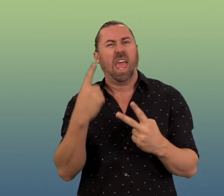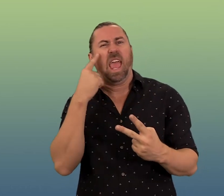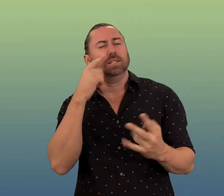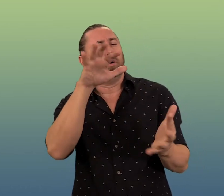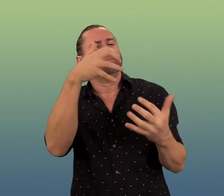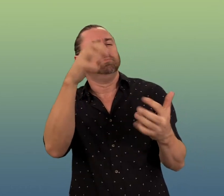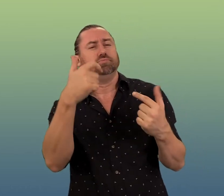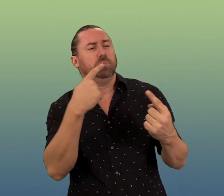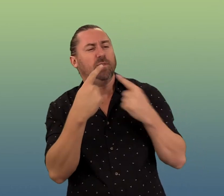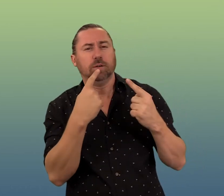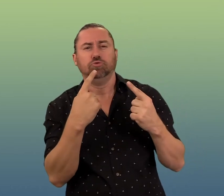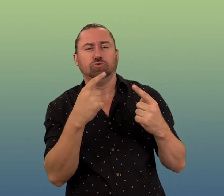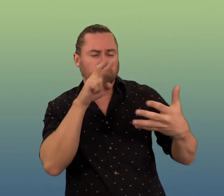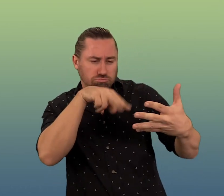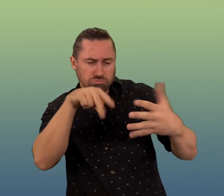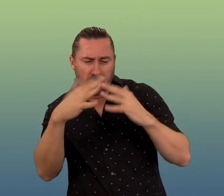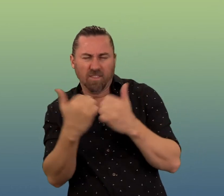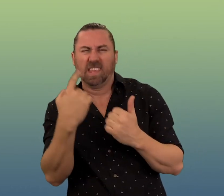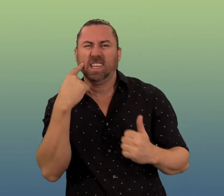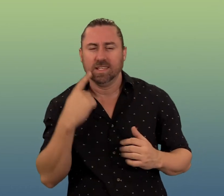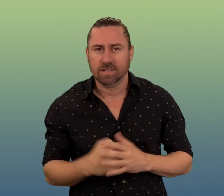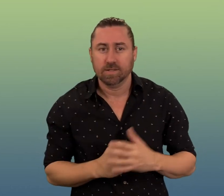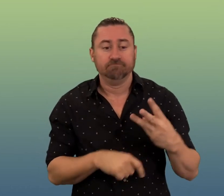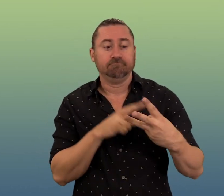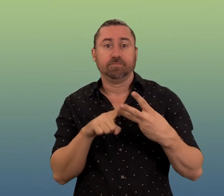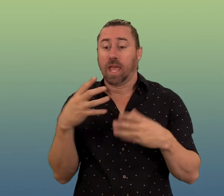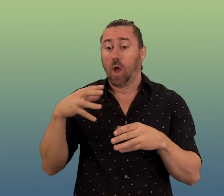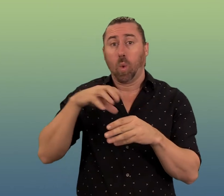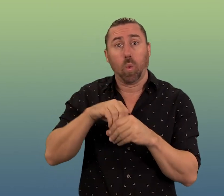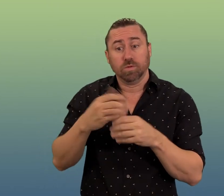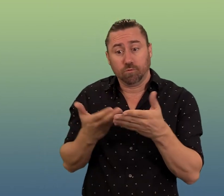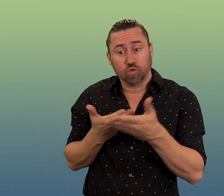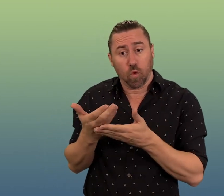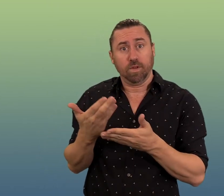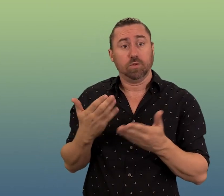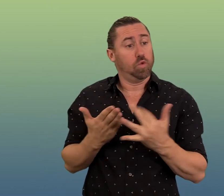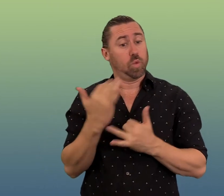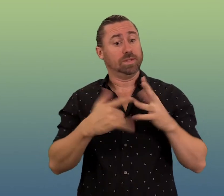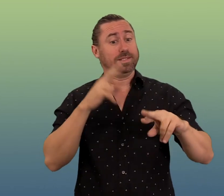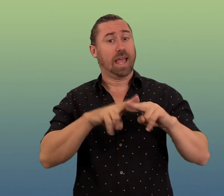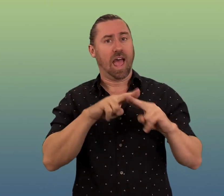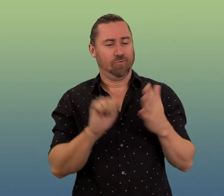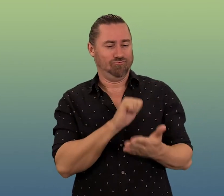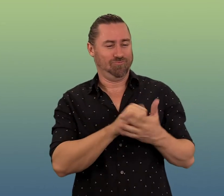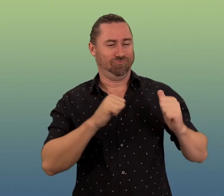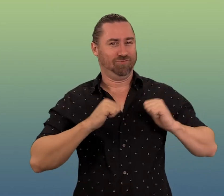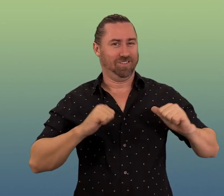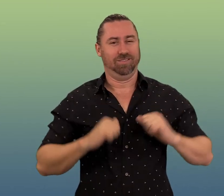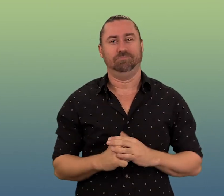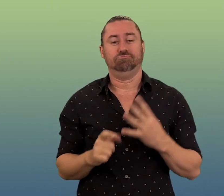ease of information and effective interfaces, inclusive service supported by well-trained staff,